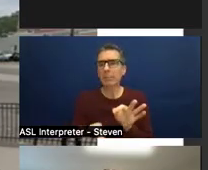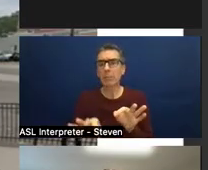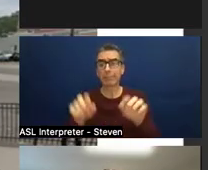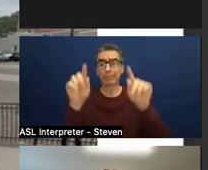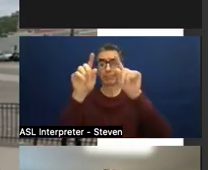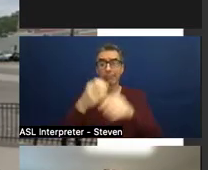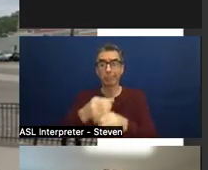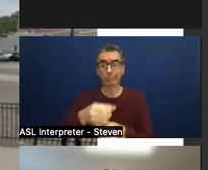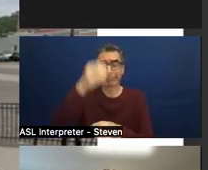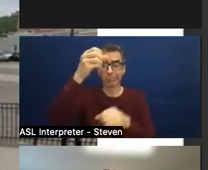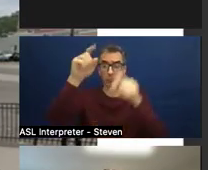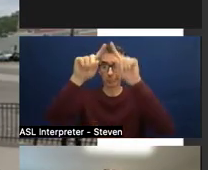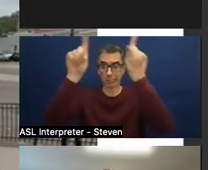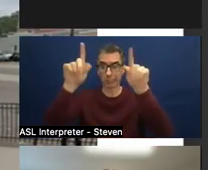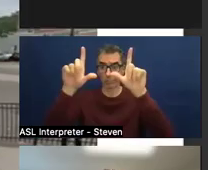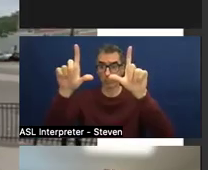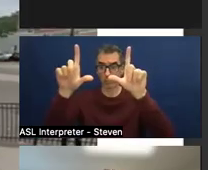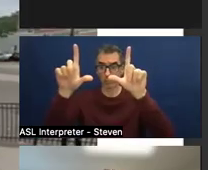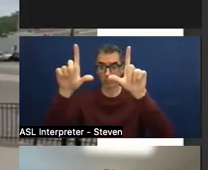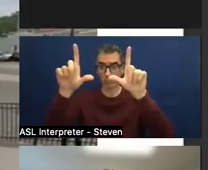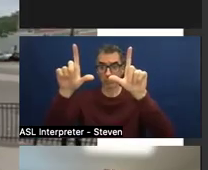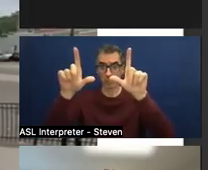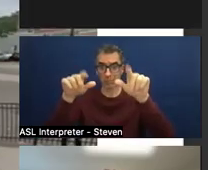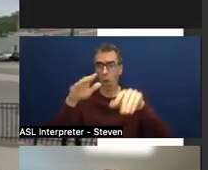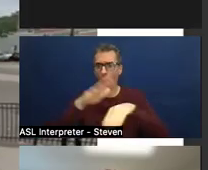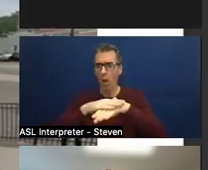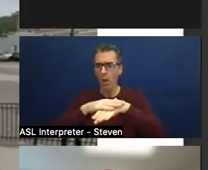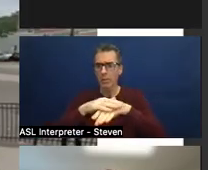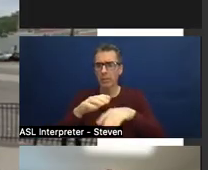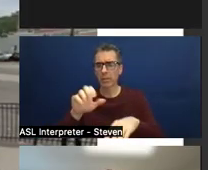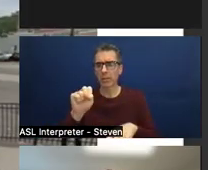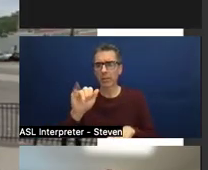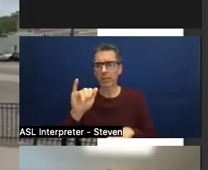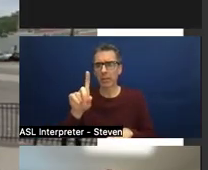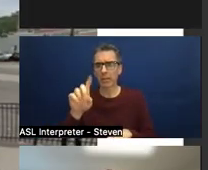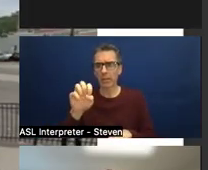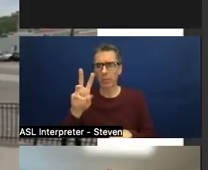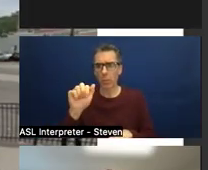which is on the sidewalk, but that's generally speaking what many